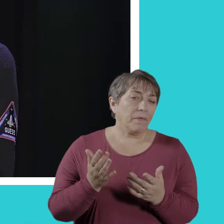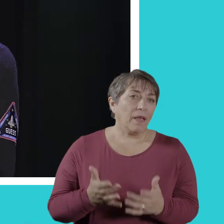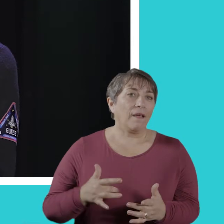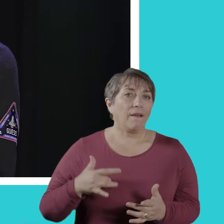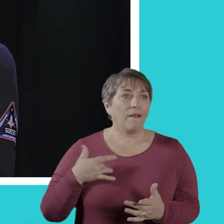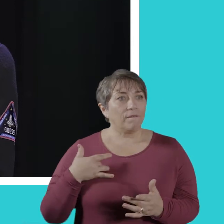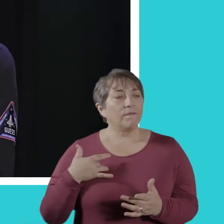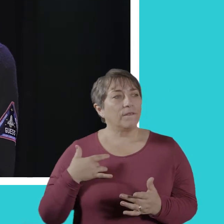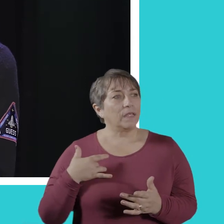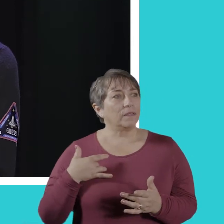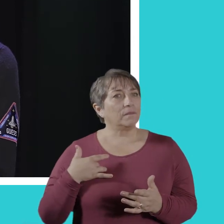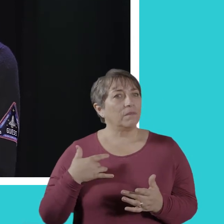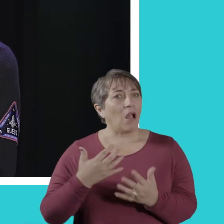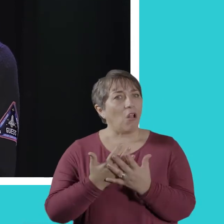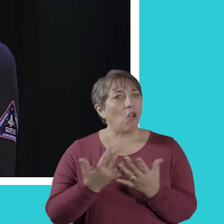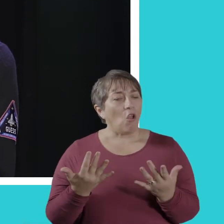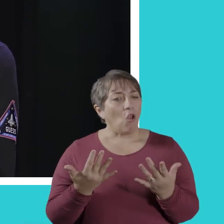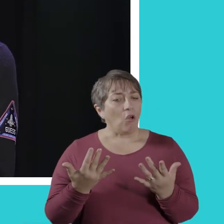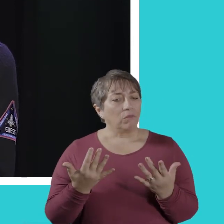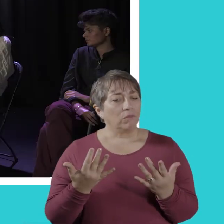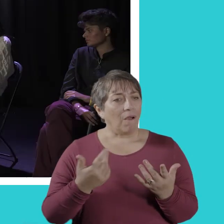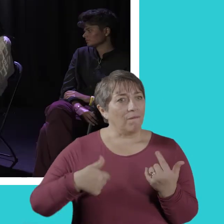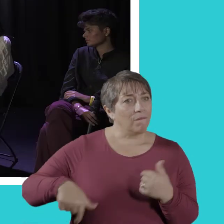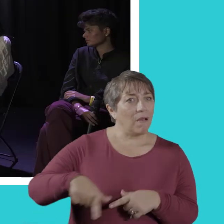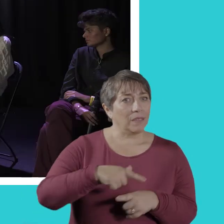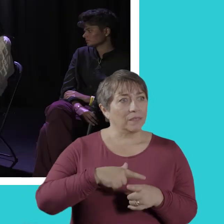to say everyone I generalised but a lot of us have confidence issues. I know I did when I was younger